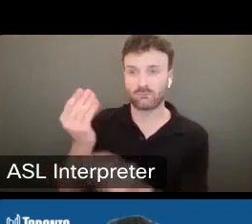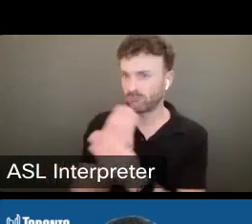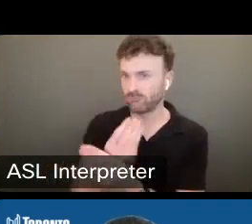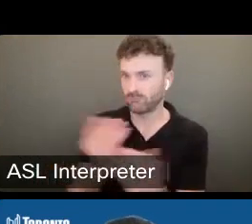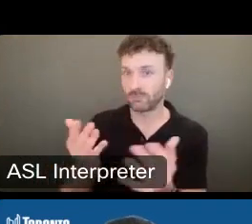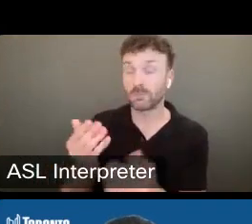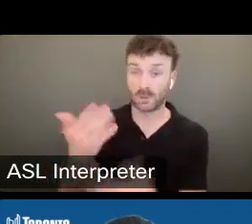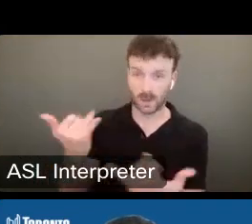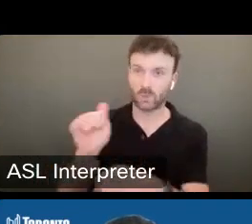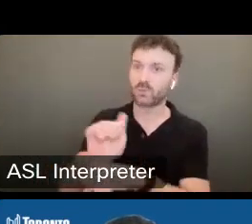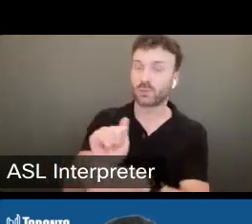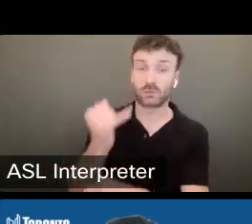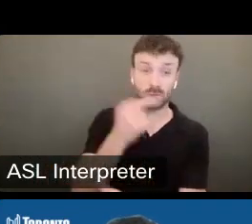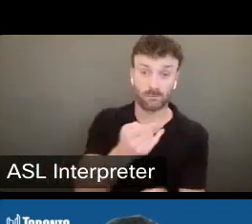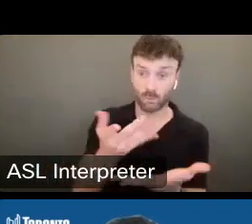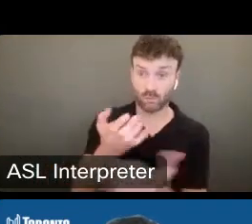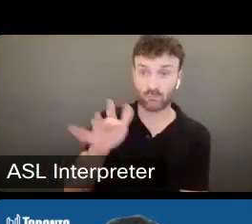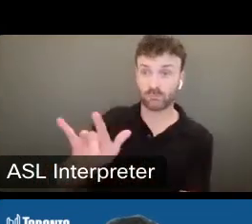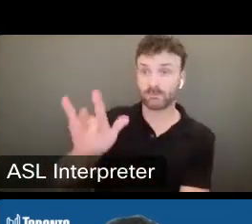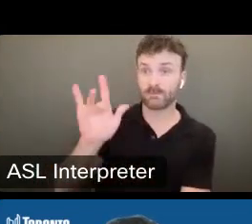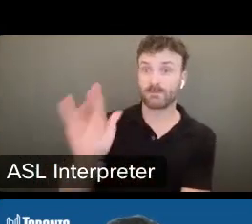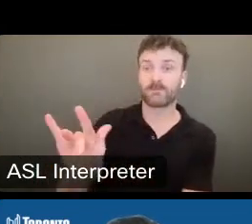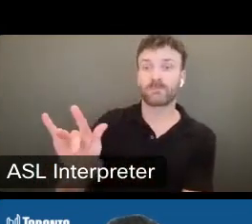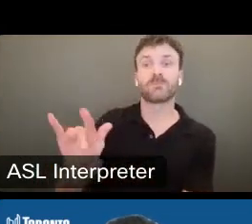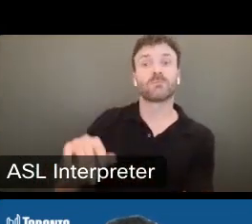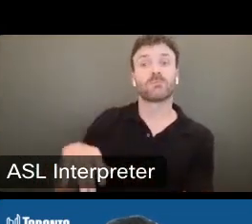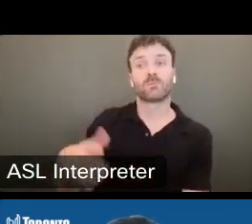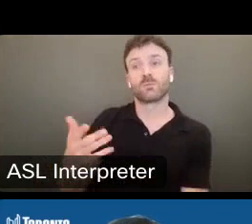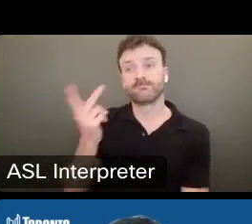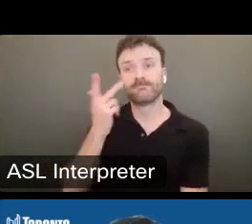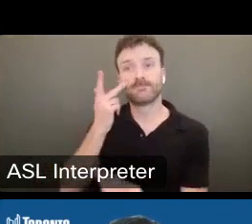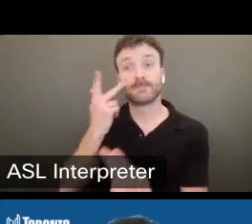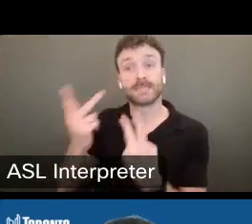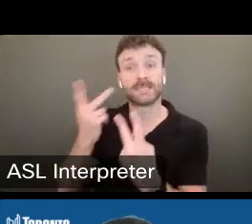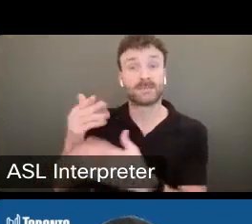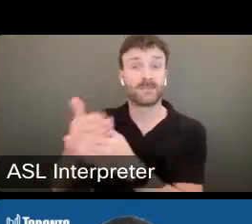if you wanted to go and reference or access those files. Without further ado,